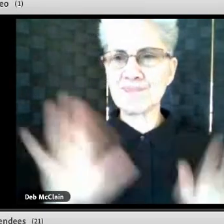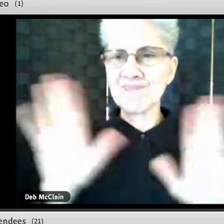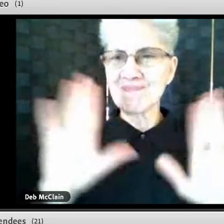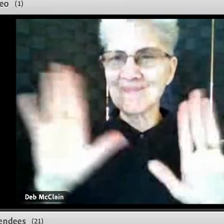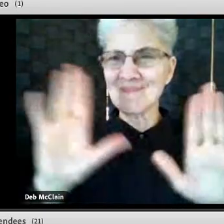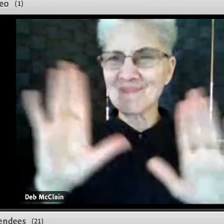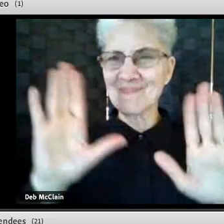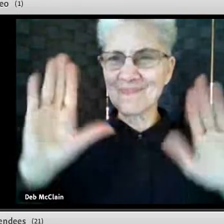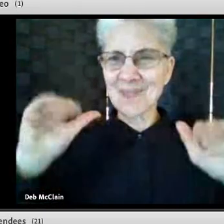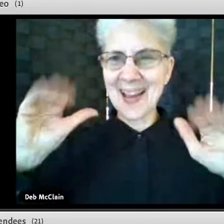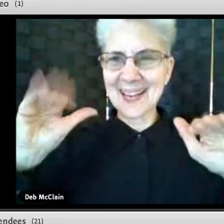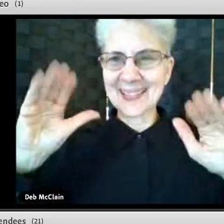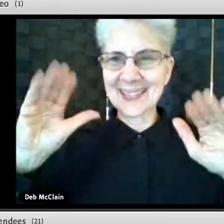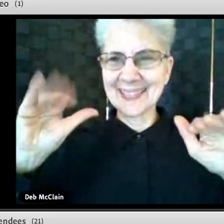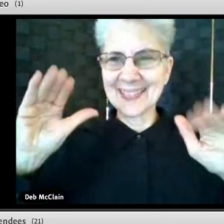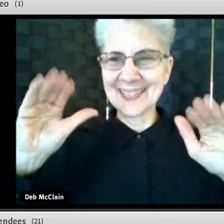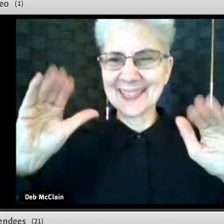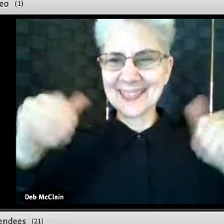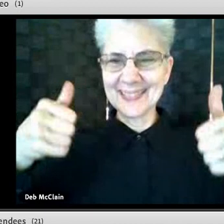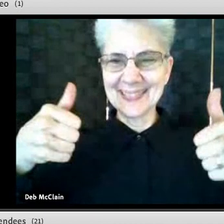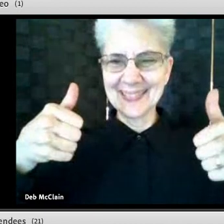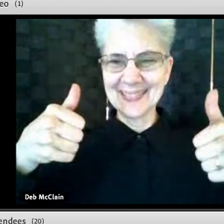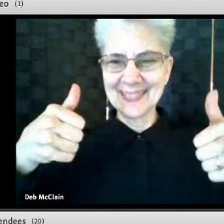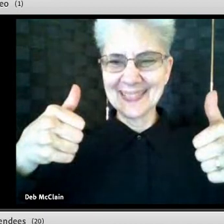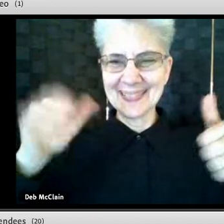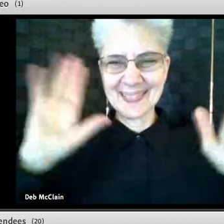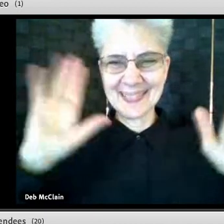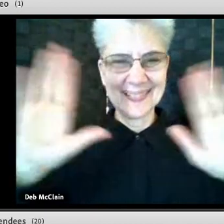and have a great rest of your day. Thank you, Deb. Thank you, Diana.